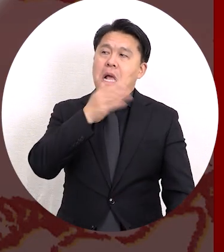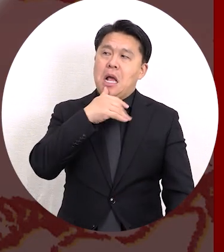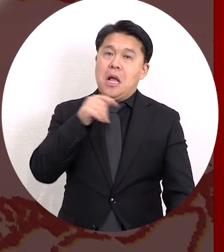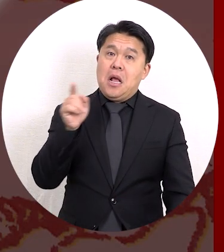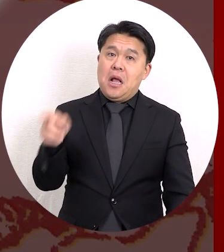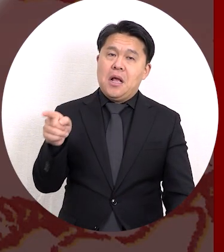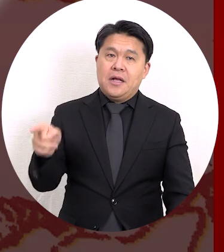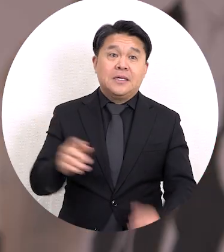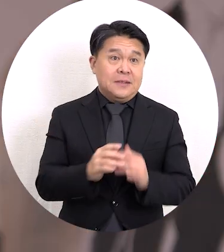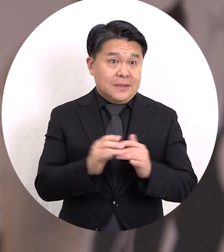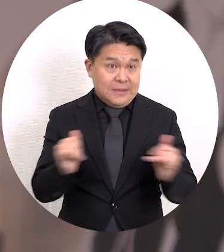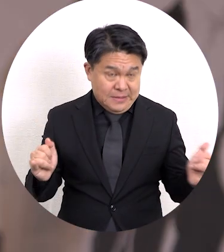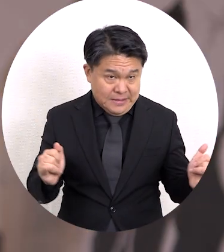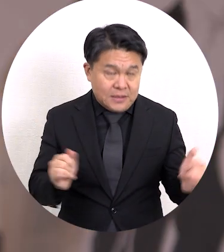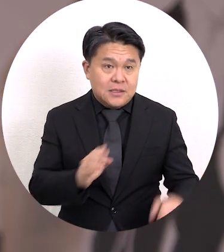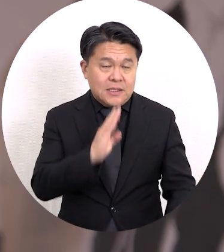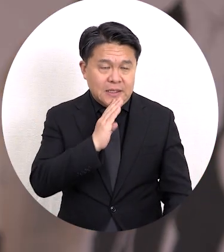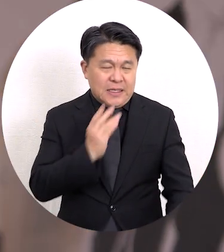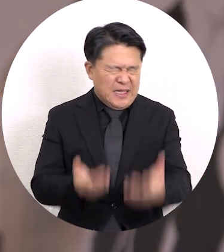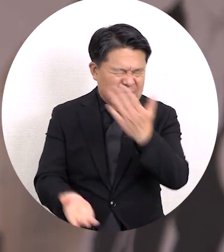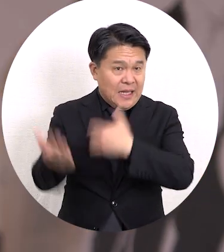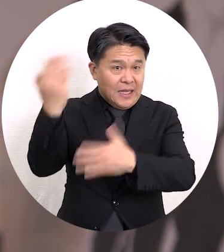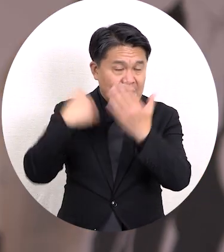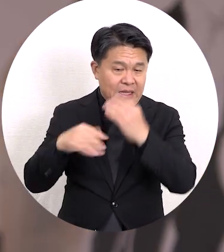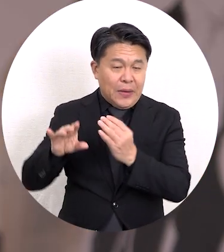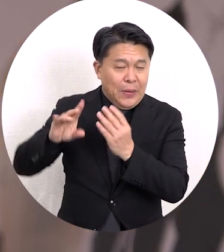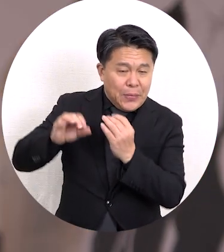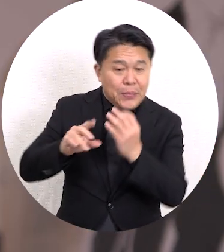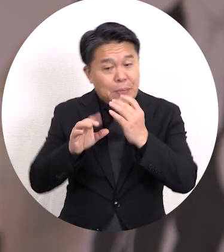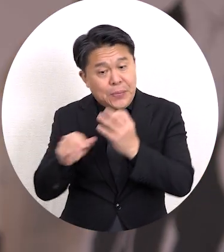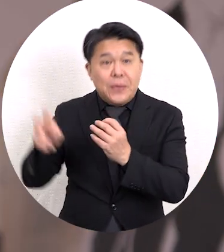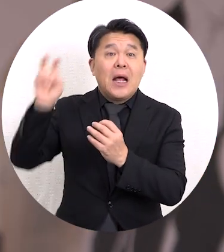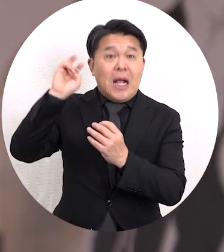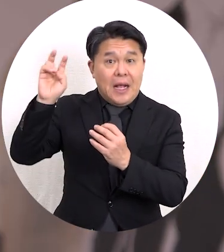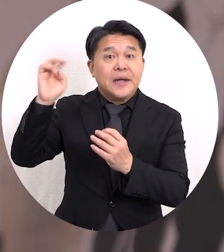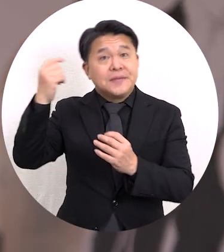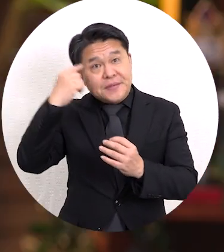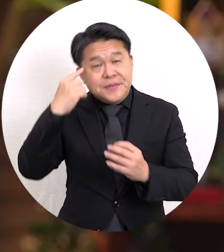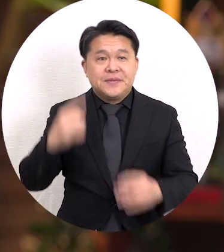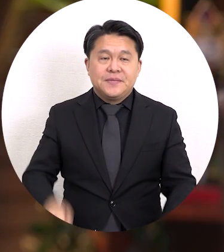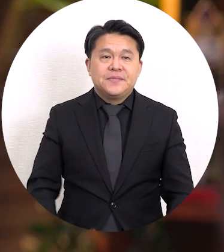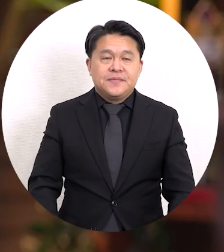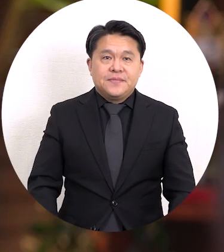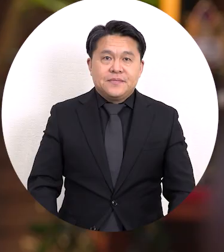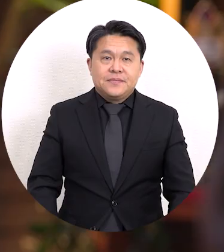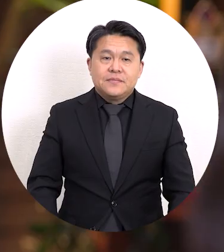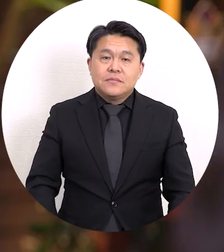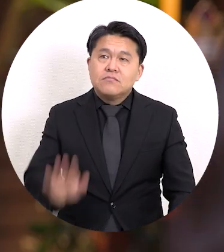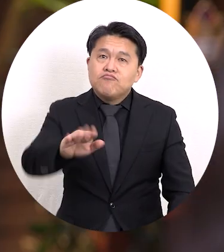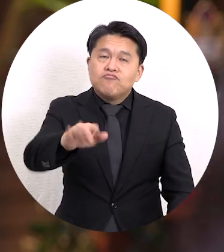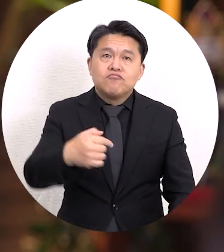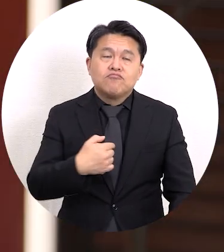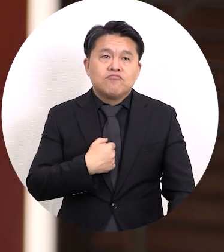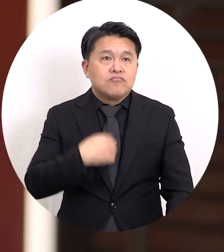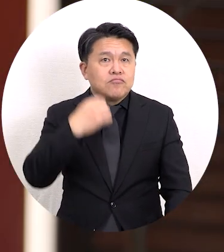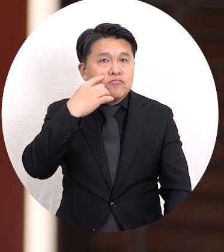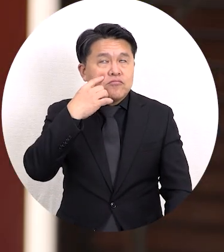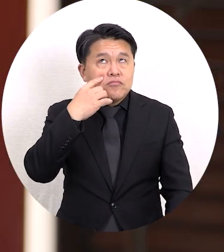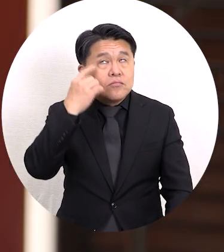I believe people must have actually used such instruments. But actually, my initial thought was that